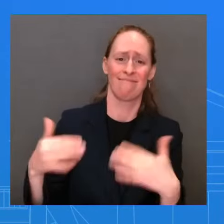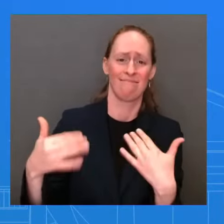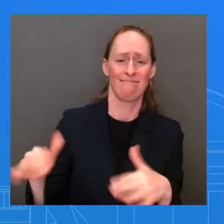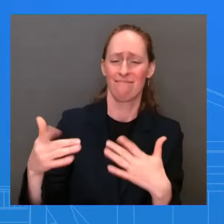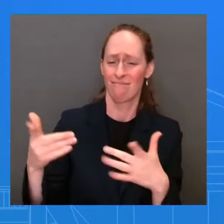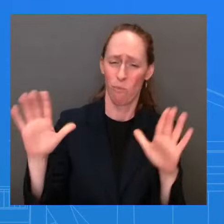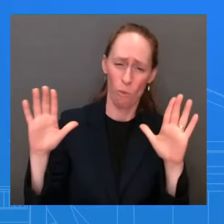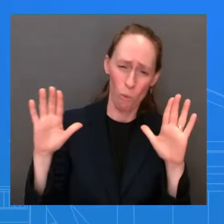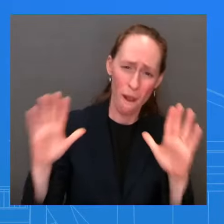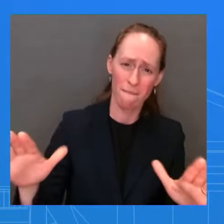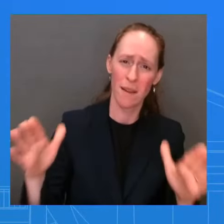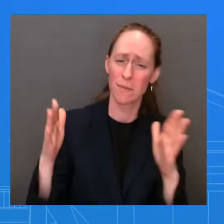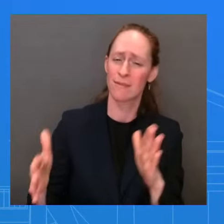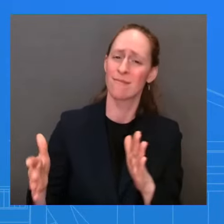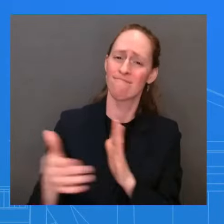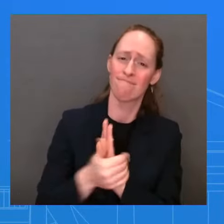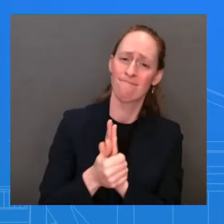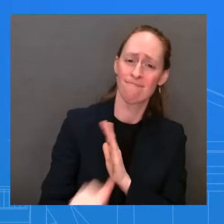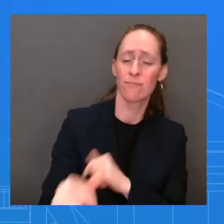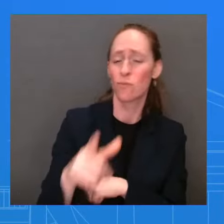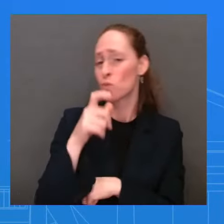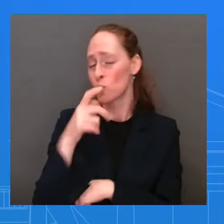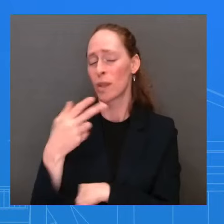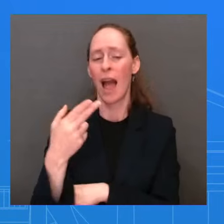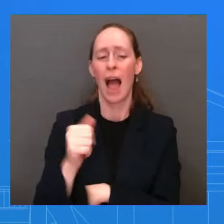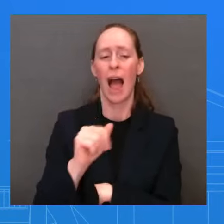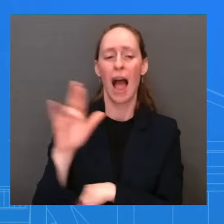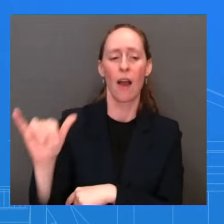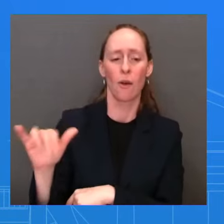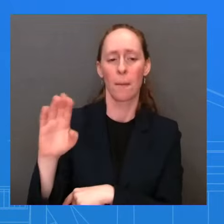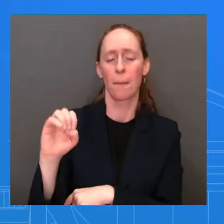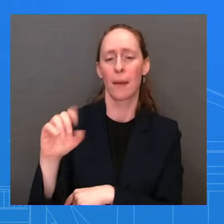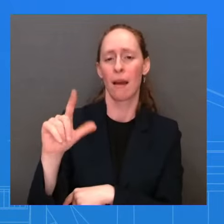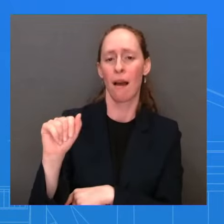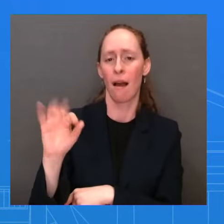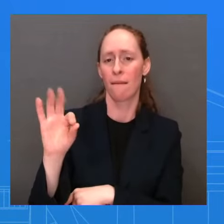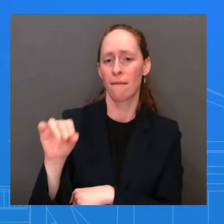He enriched our world. He inspired generations. And he was a role model to ten mil- --